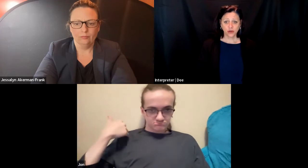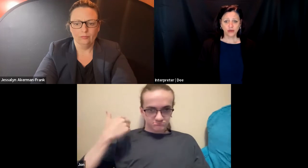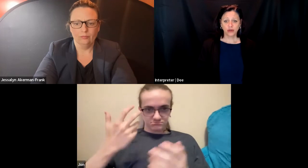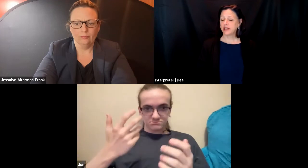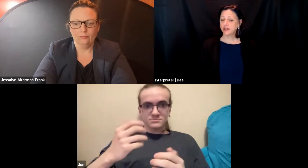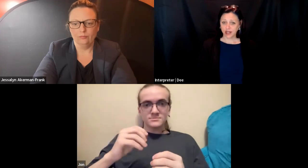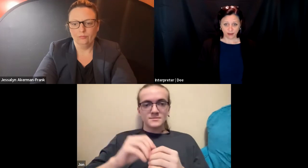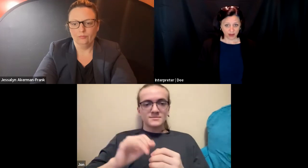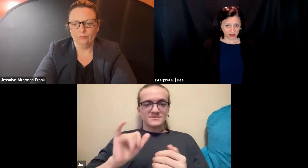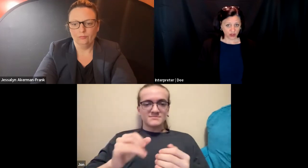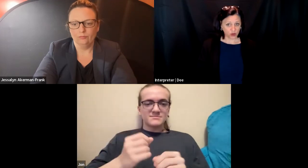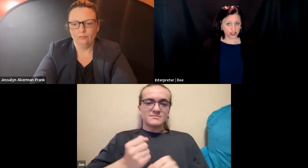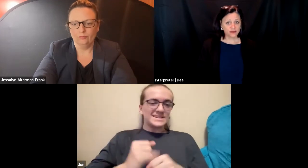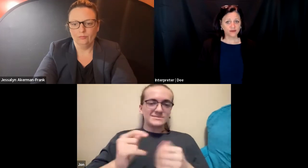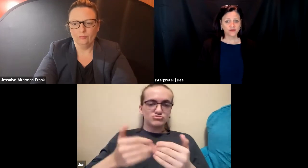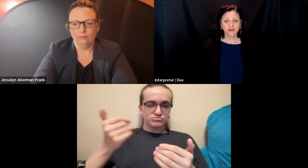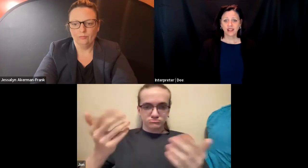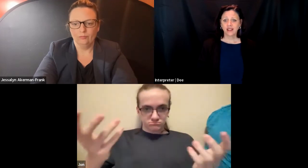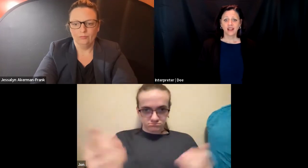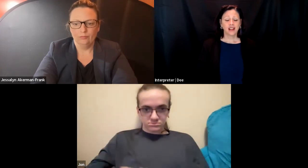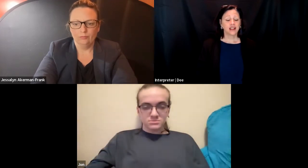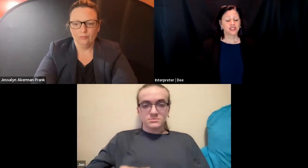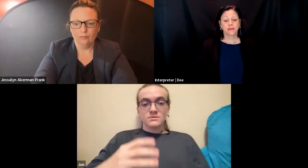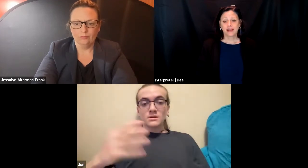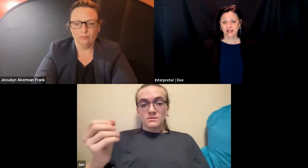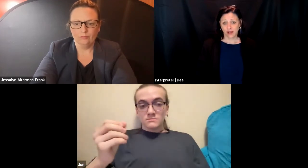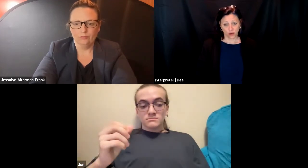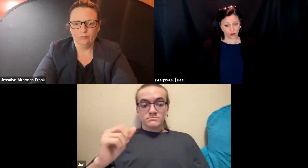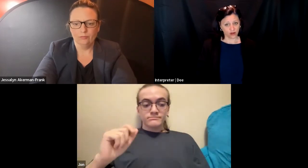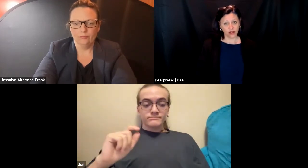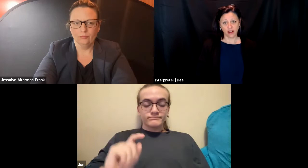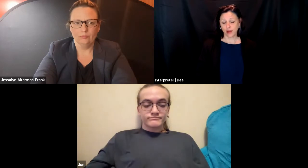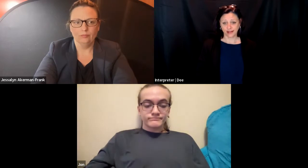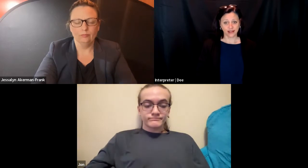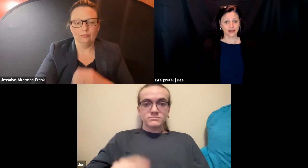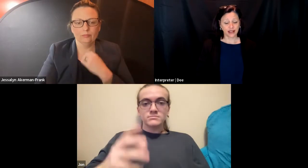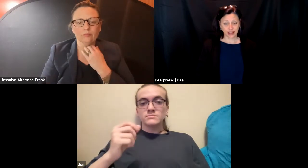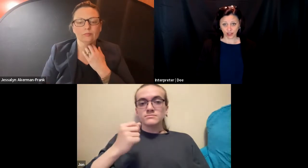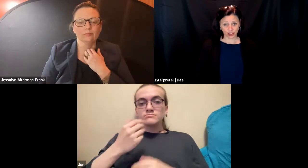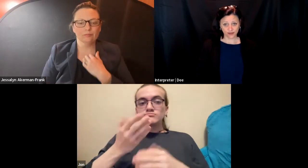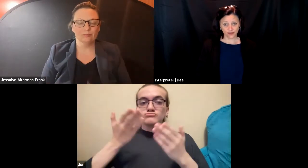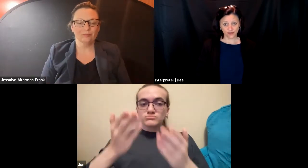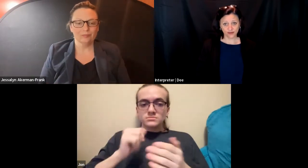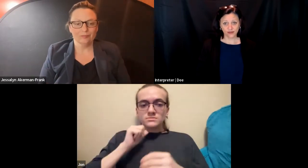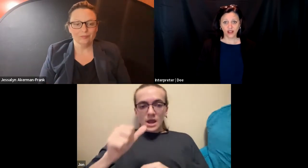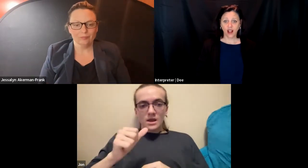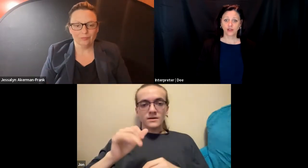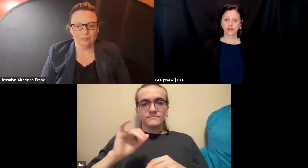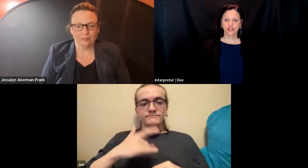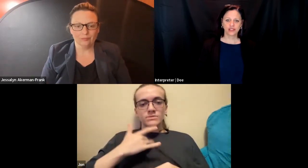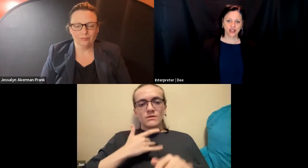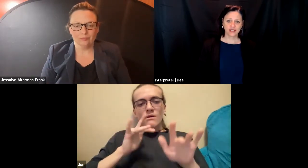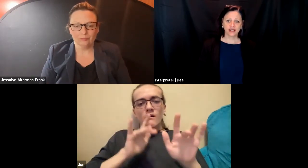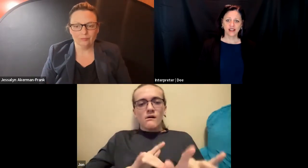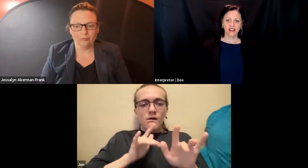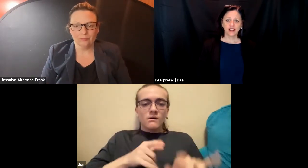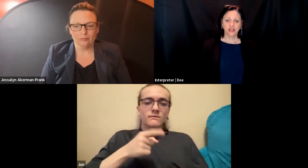DeafBlind person.